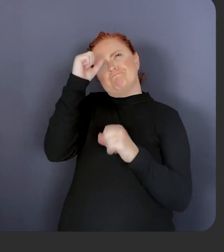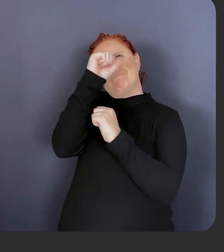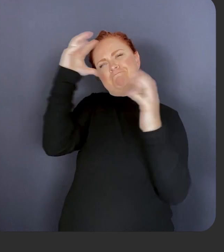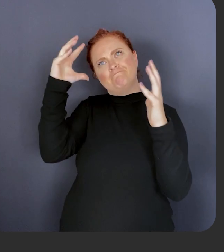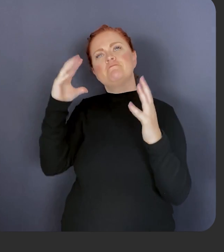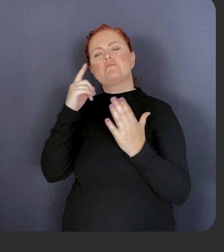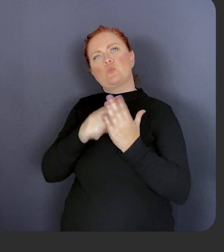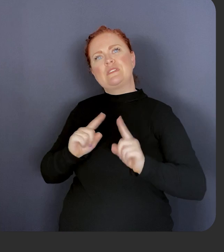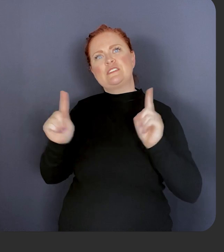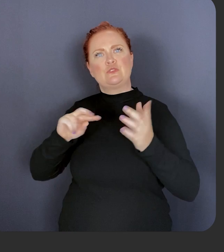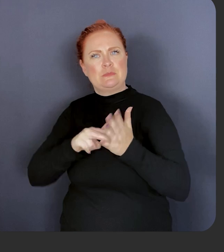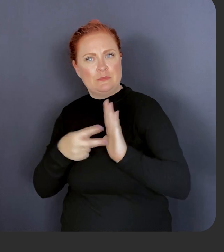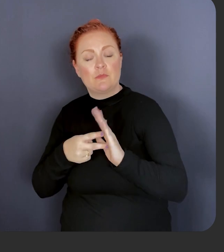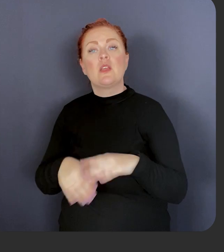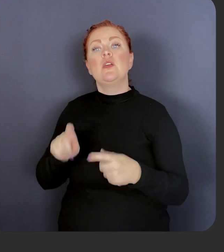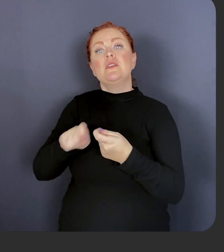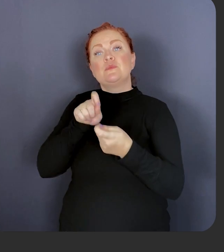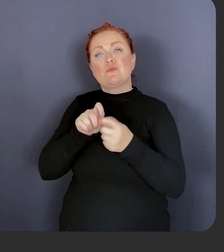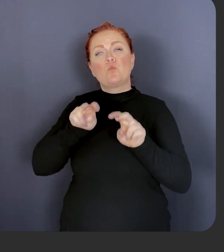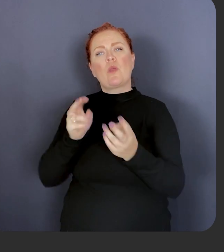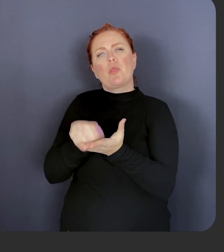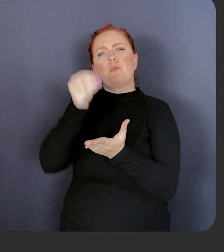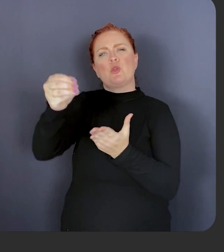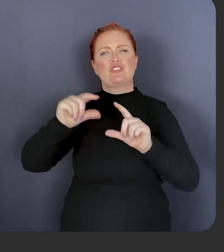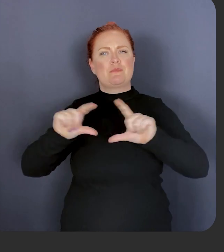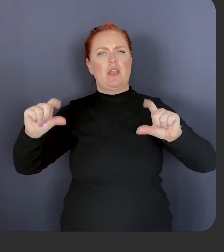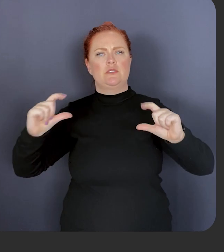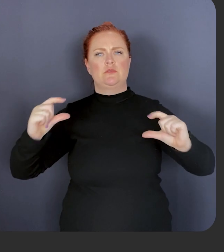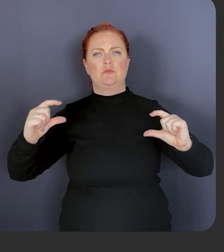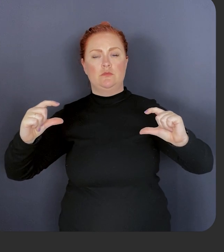a little bit of the difference. And so we're specifically going to be looking at this Purchase button here.